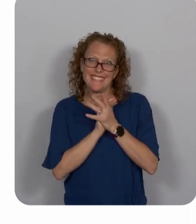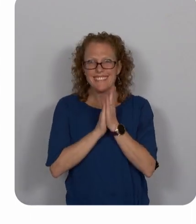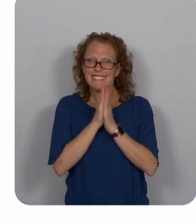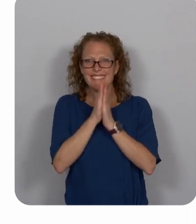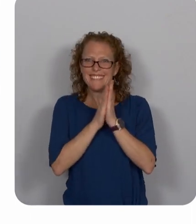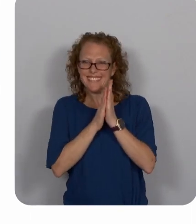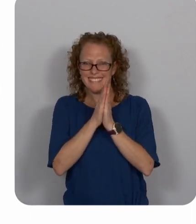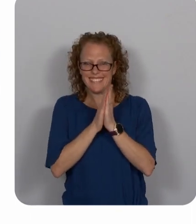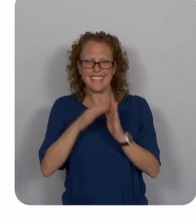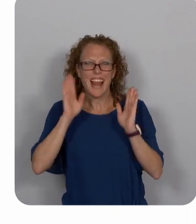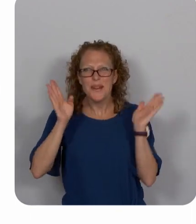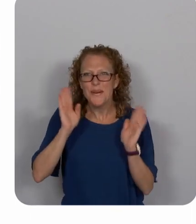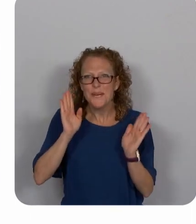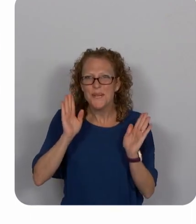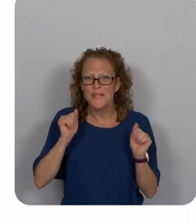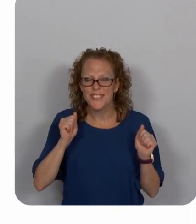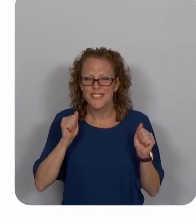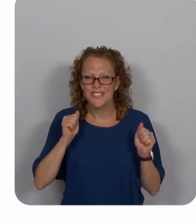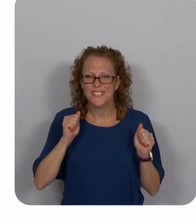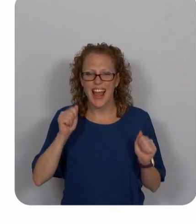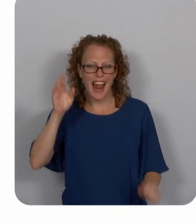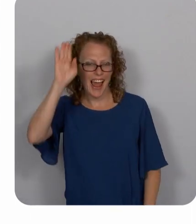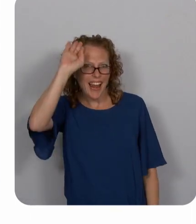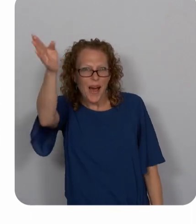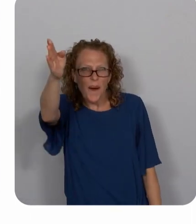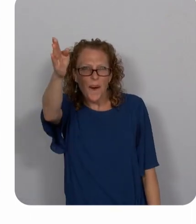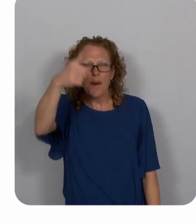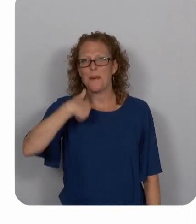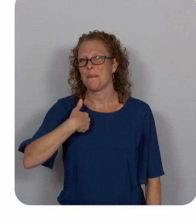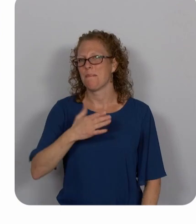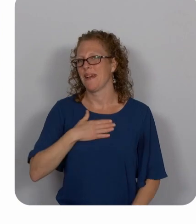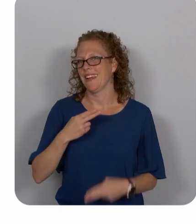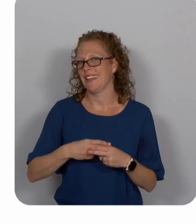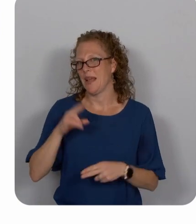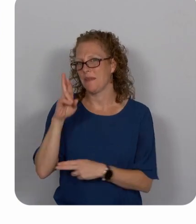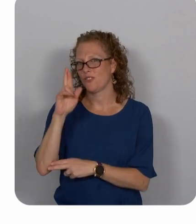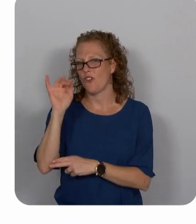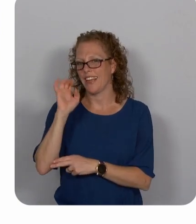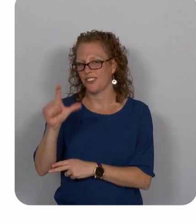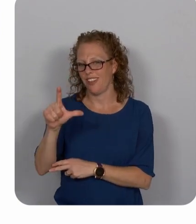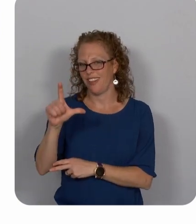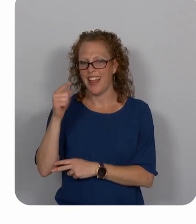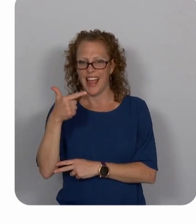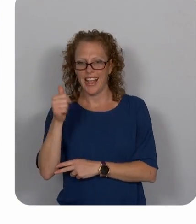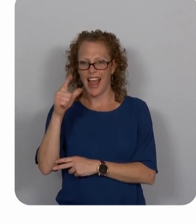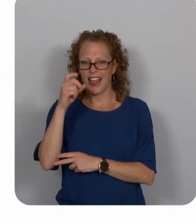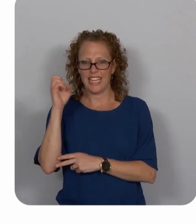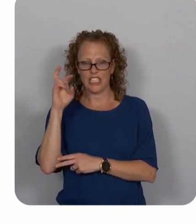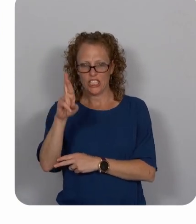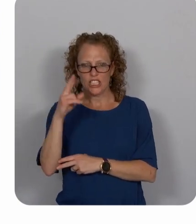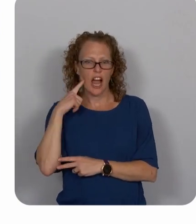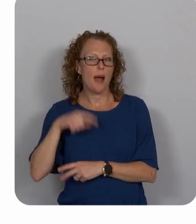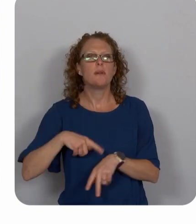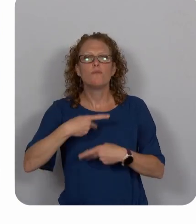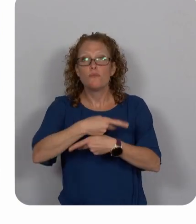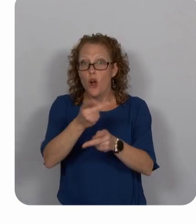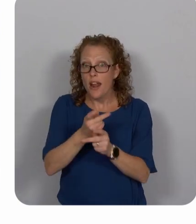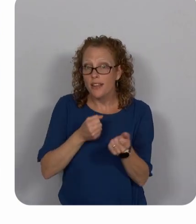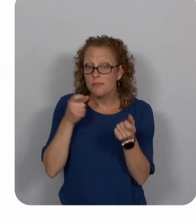Hi, everybody. Hello. My name is Rachel Gallagher and I’m a Product Manager supporting Meta Spark based in London.